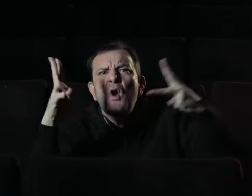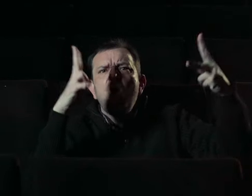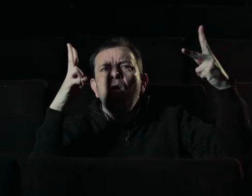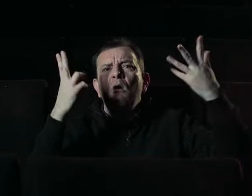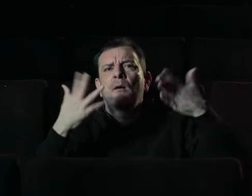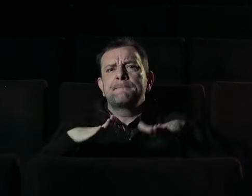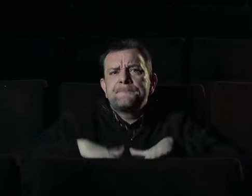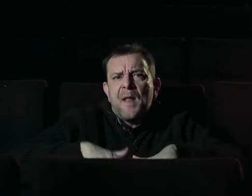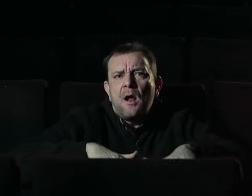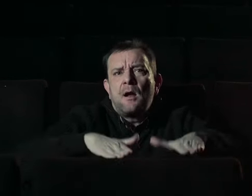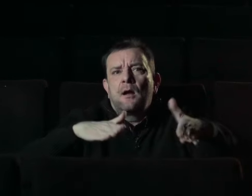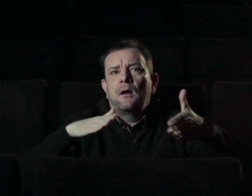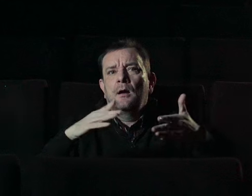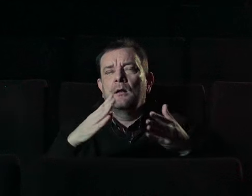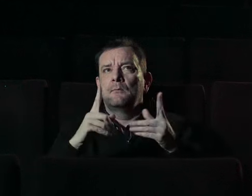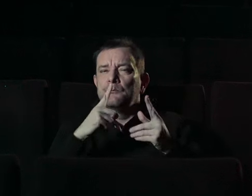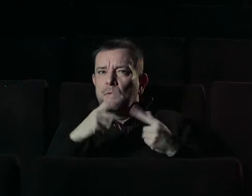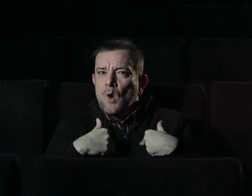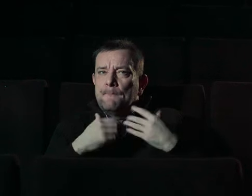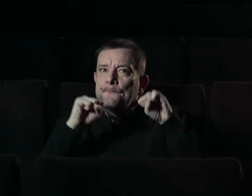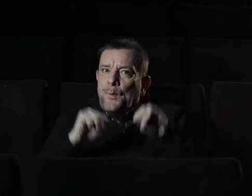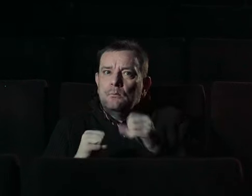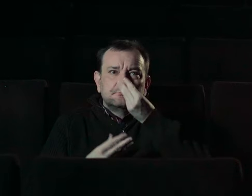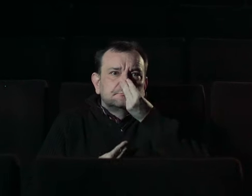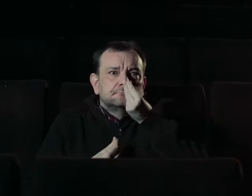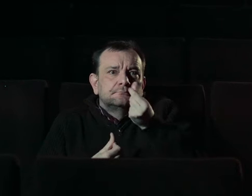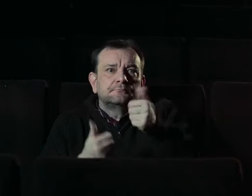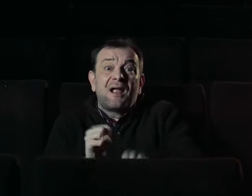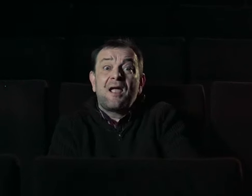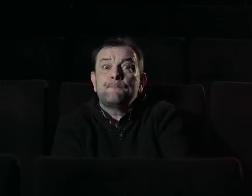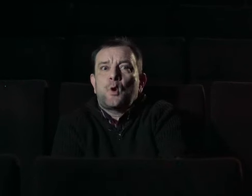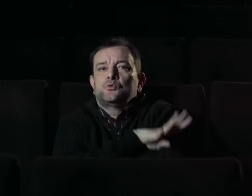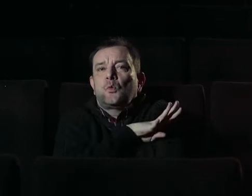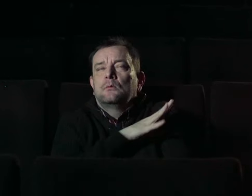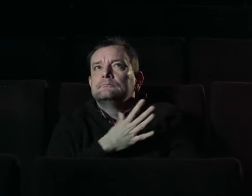footsteps, wind...